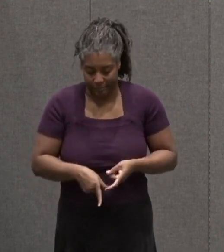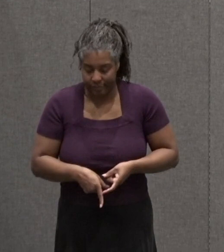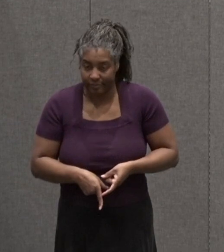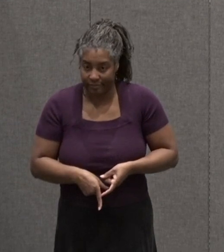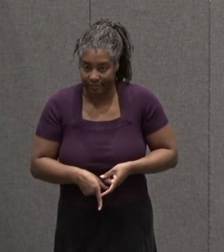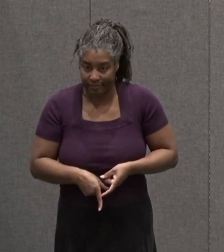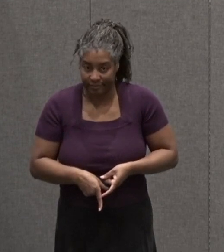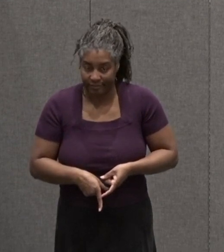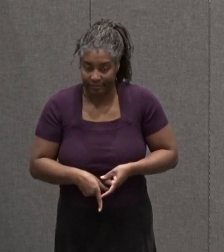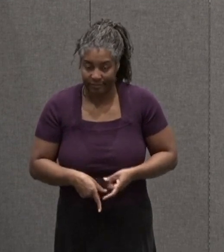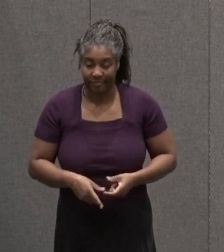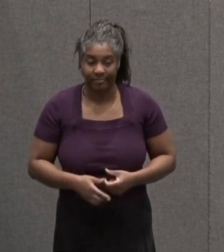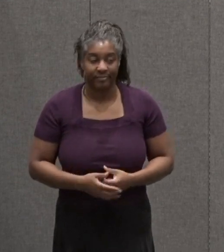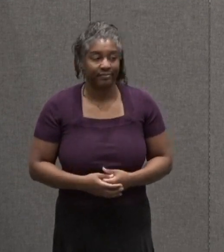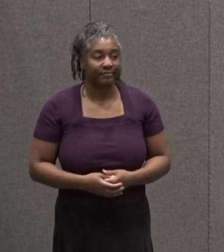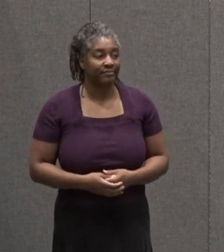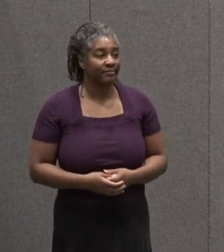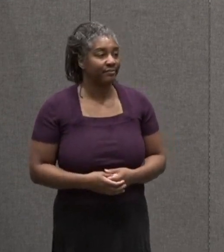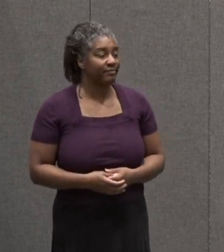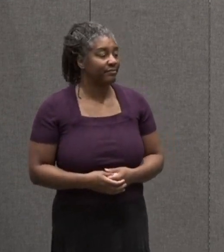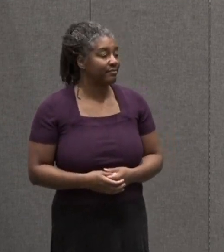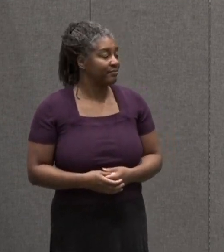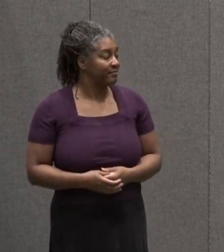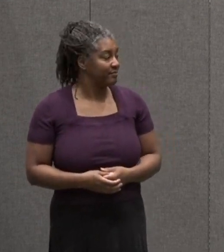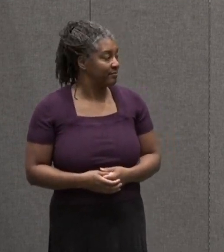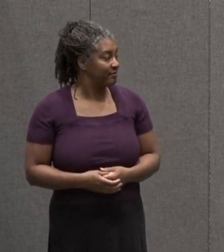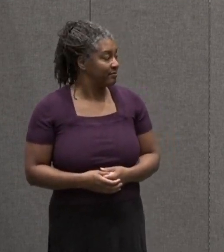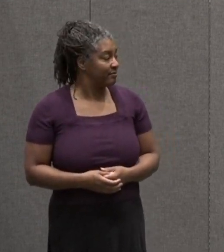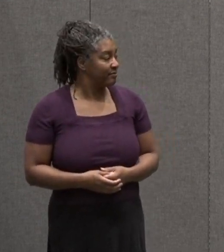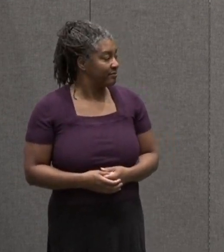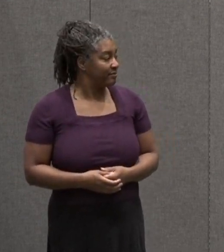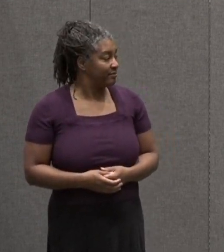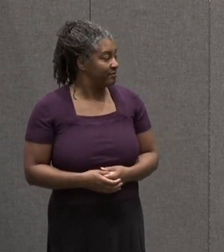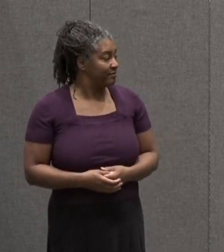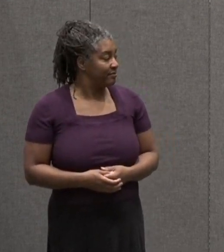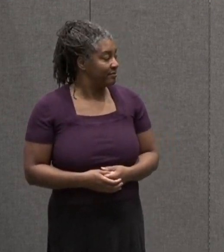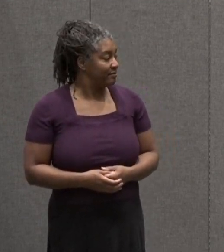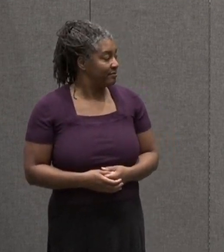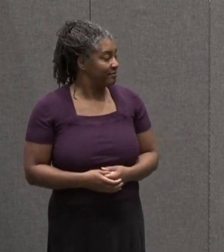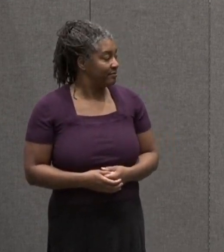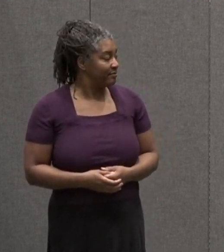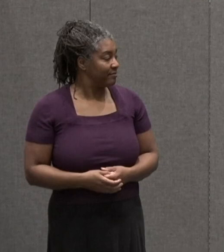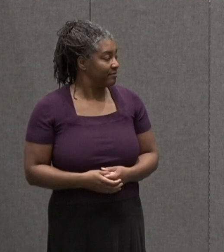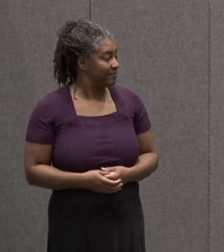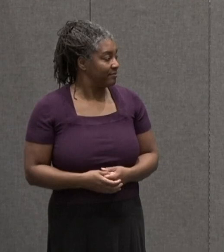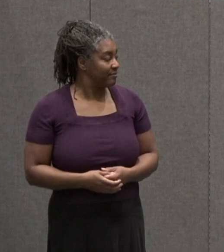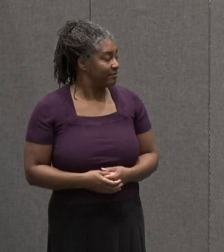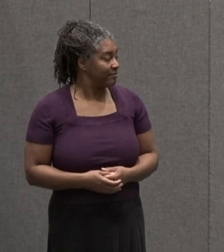And we felt the sun on her face and there was still a little breeze. It was wonderful.